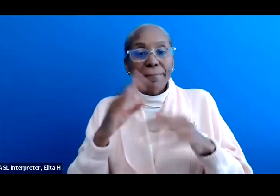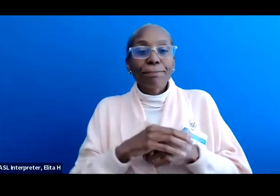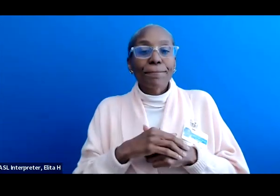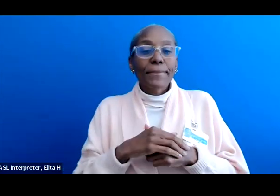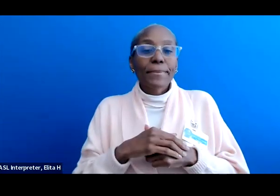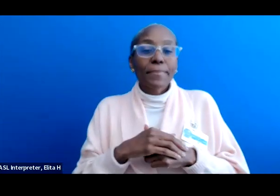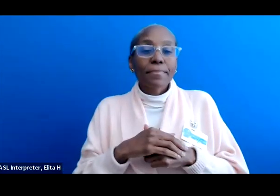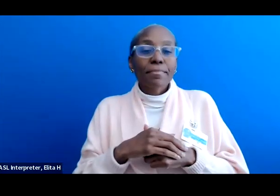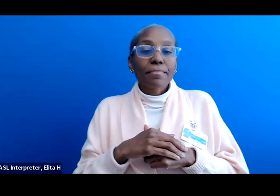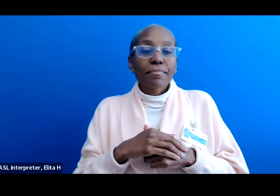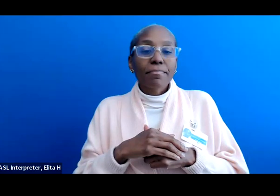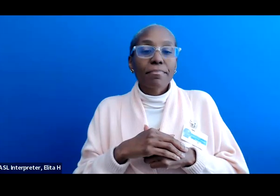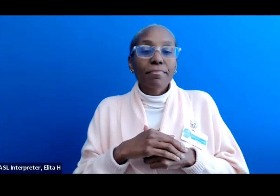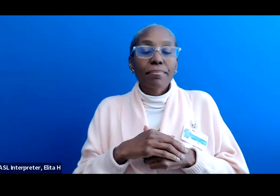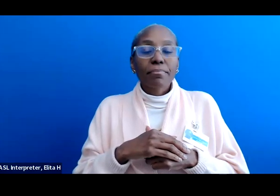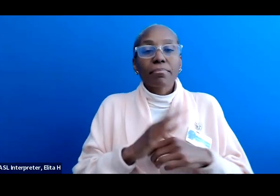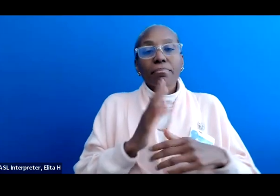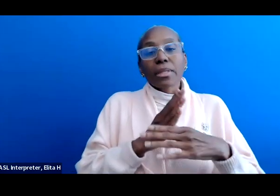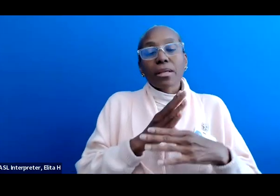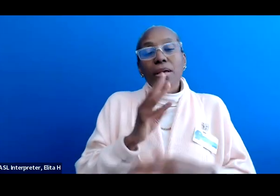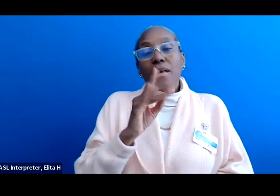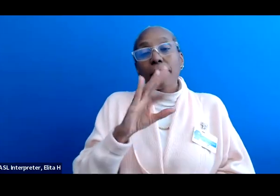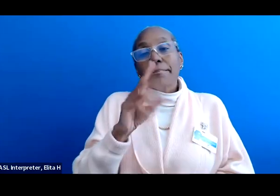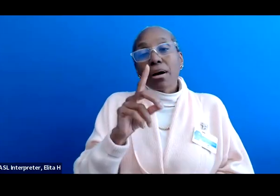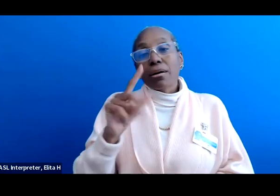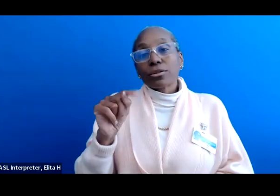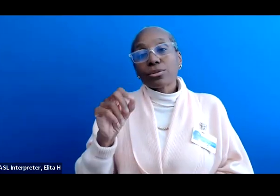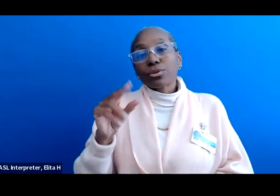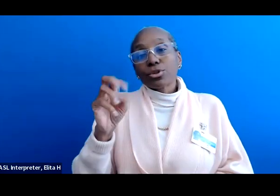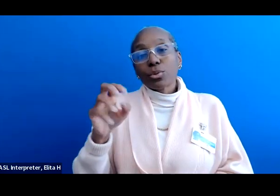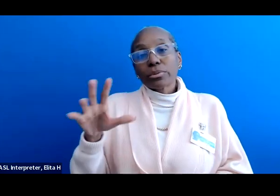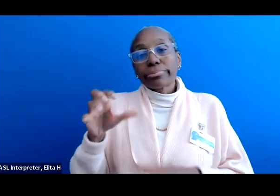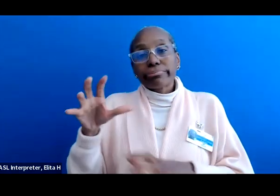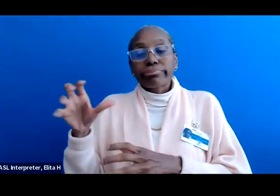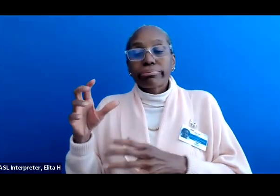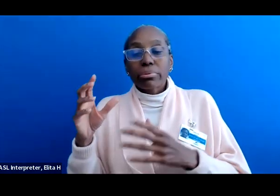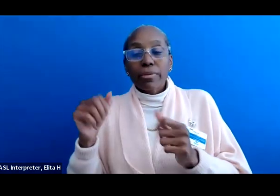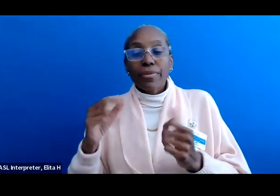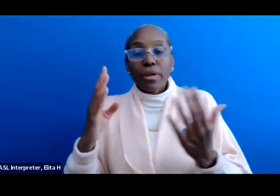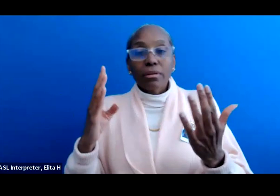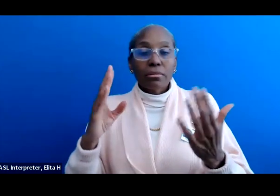Now, with a mild amount of tone or spasticity, that range of motion that